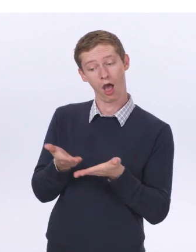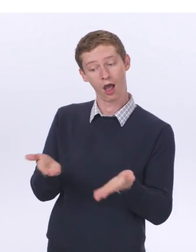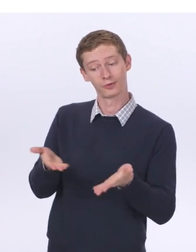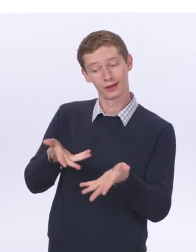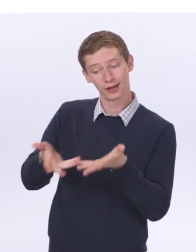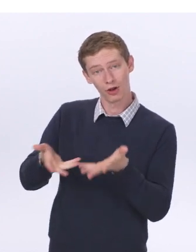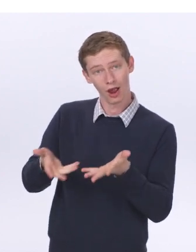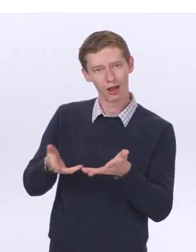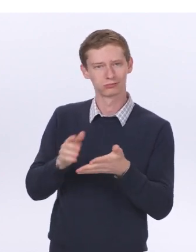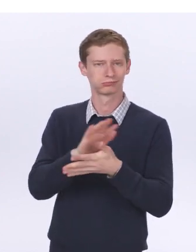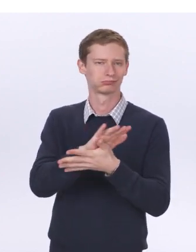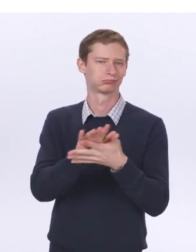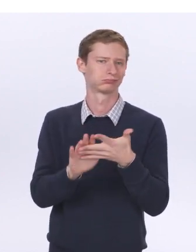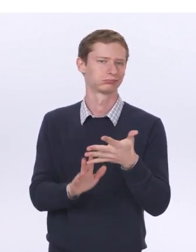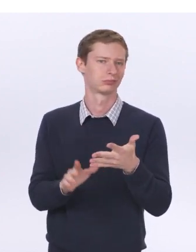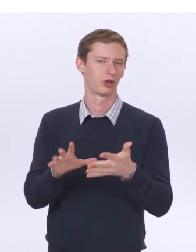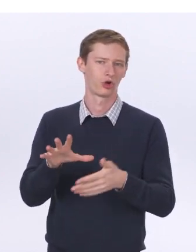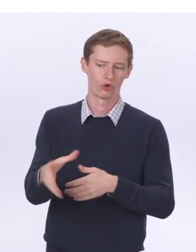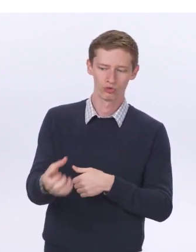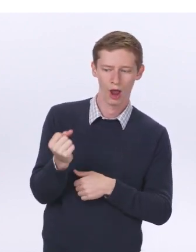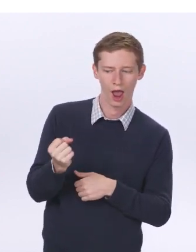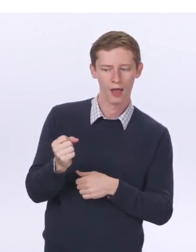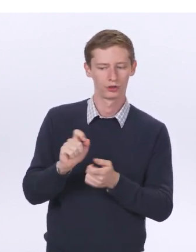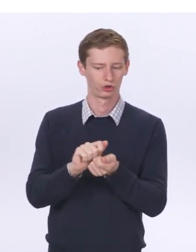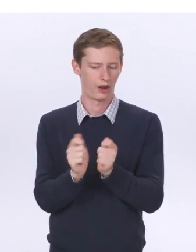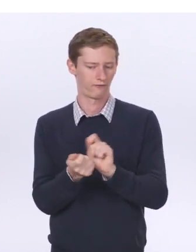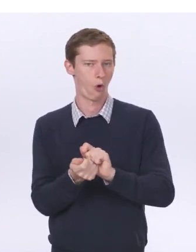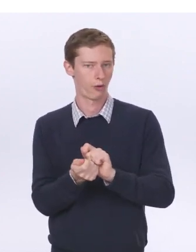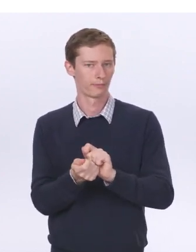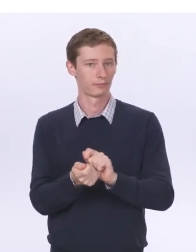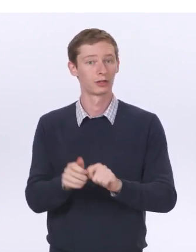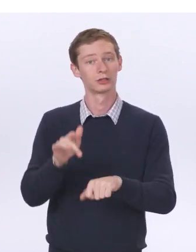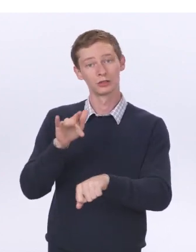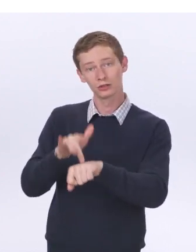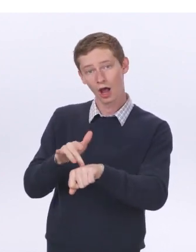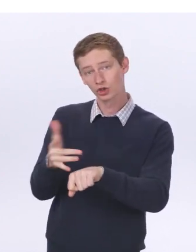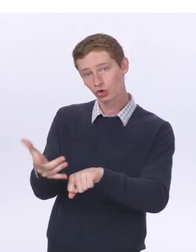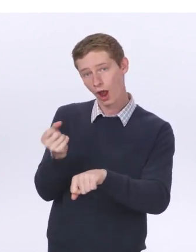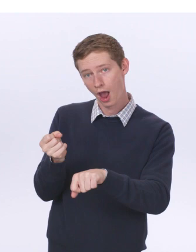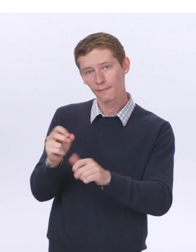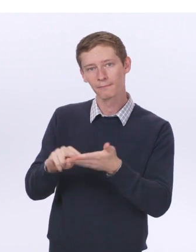Touch grab allows you to pick up complex 3D objects according to their collider geometry